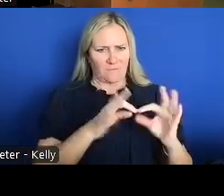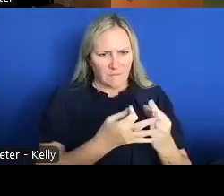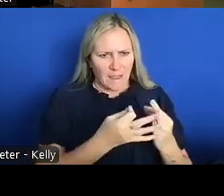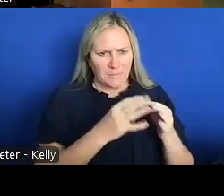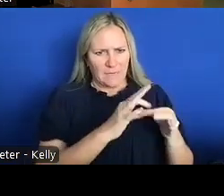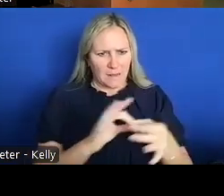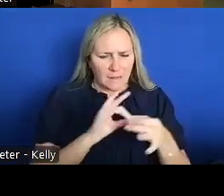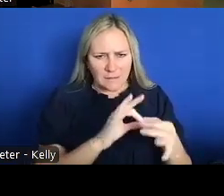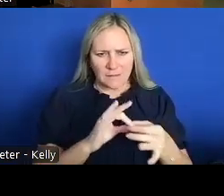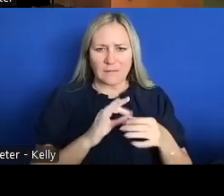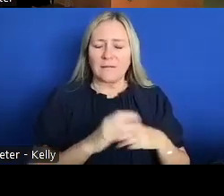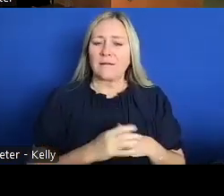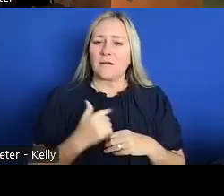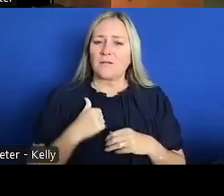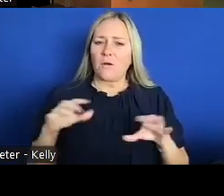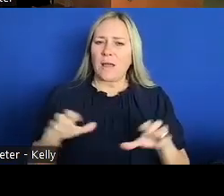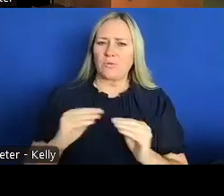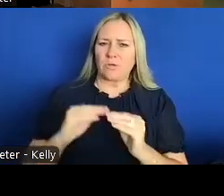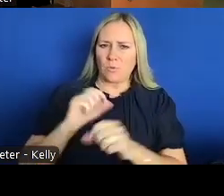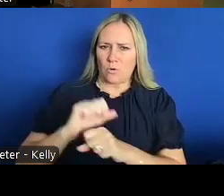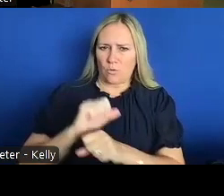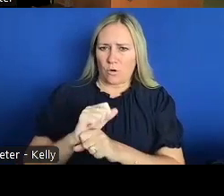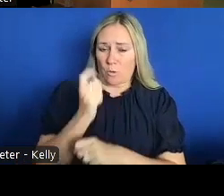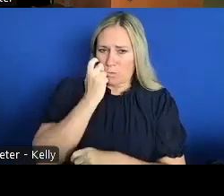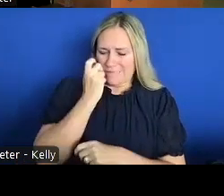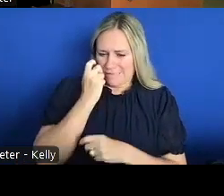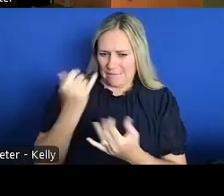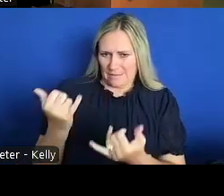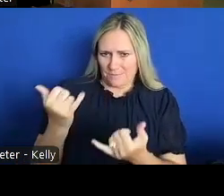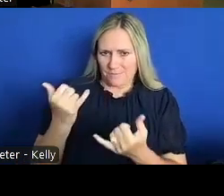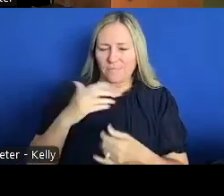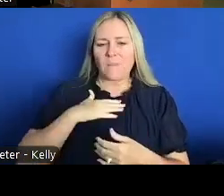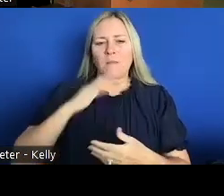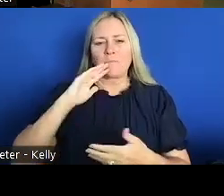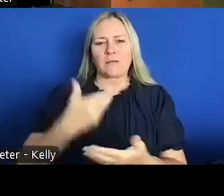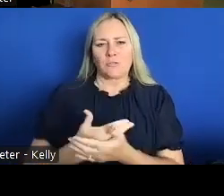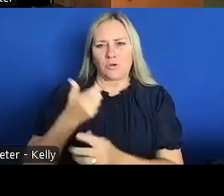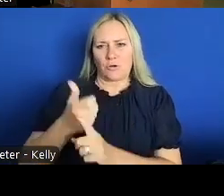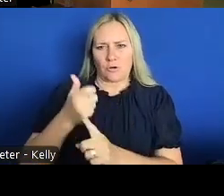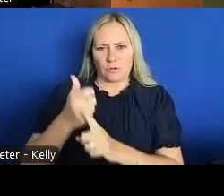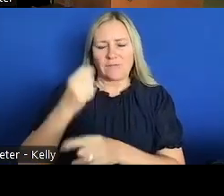and I'm doing more work in recent years uh my daughter is in international humanitarian relief